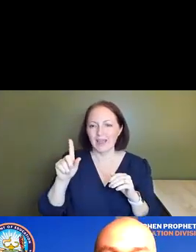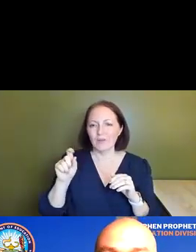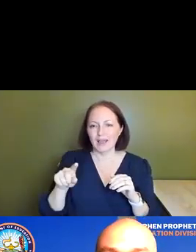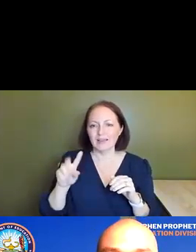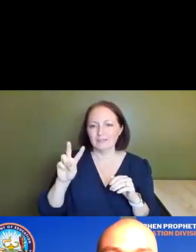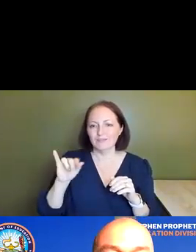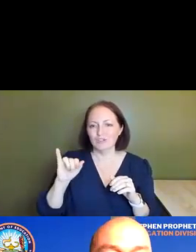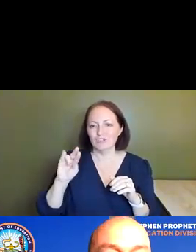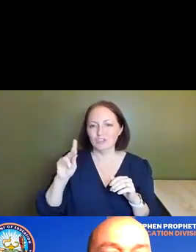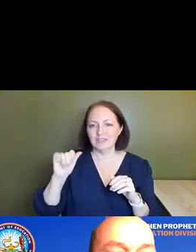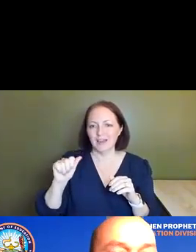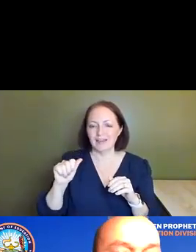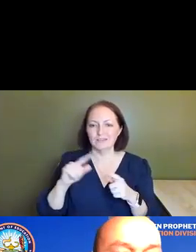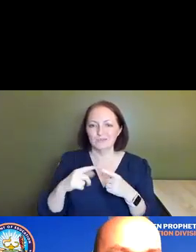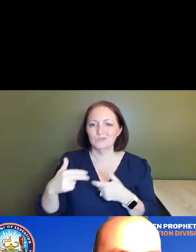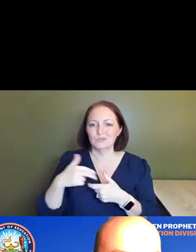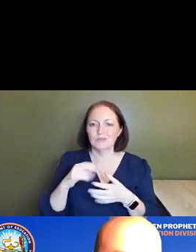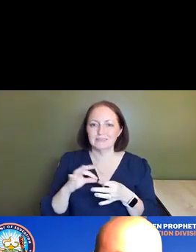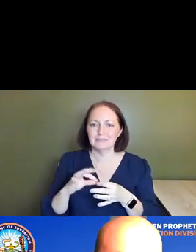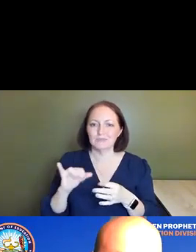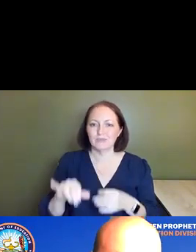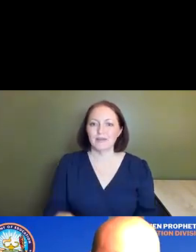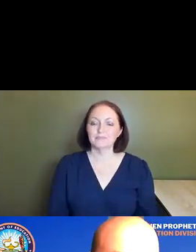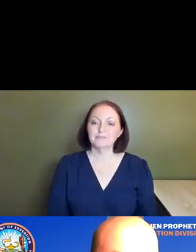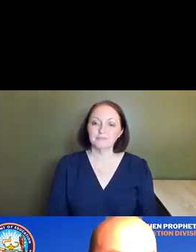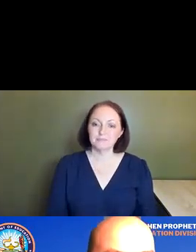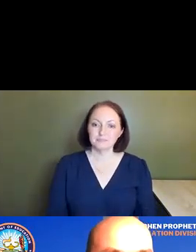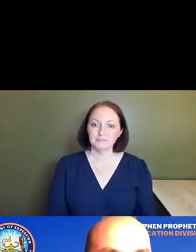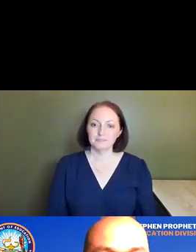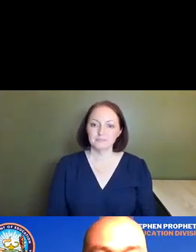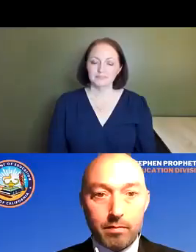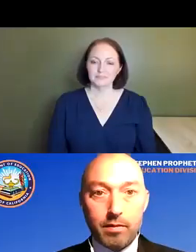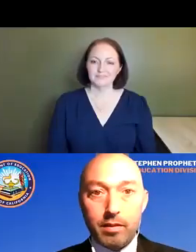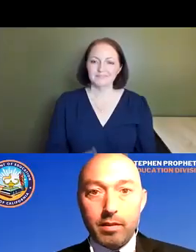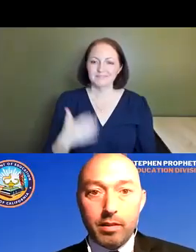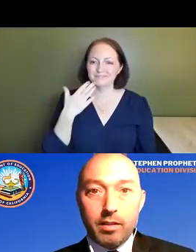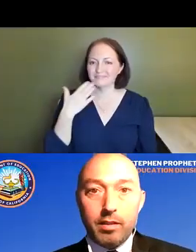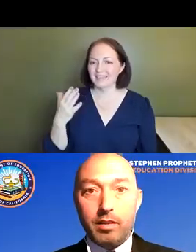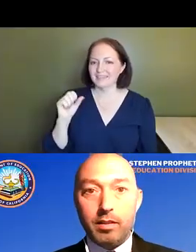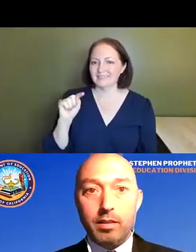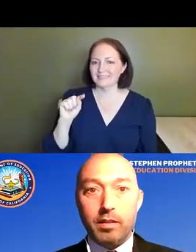to to join and speak to. Virginia Early: Thanks so much Steve. So the